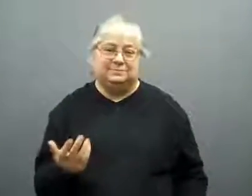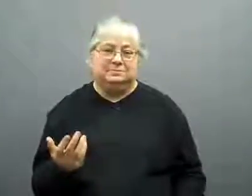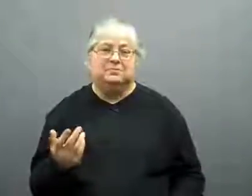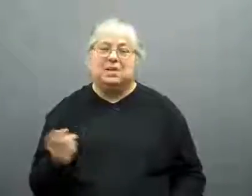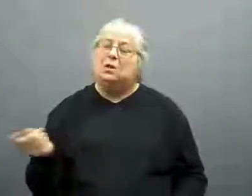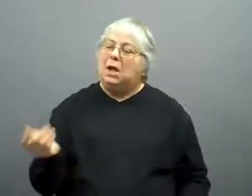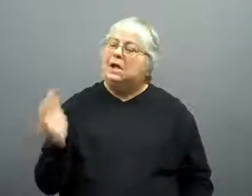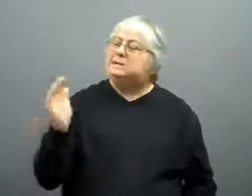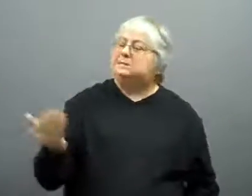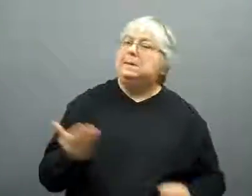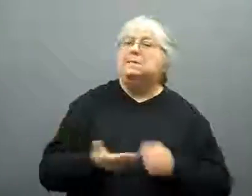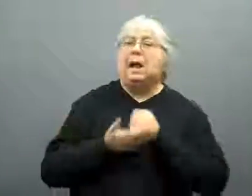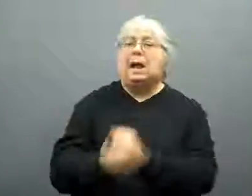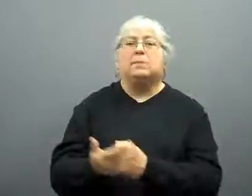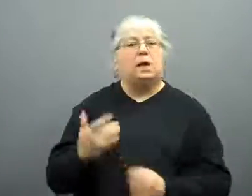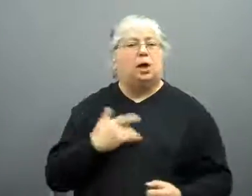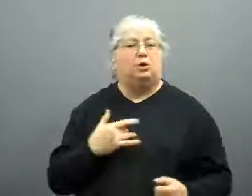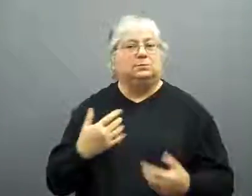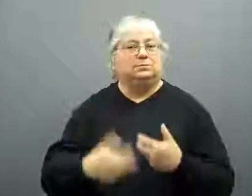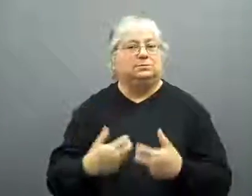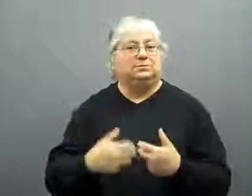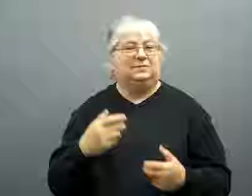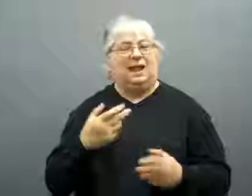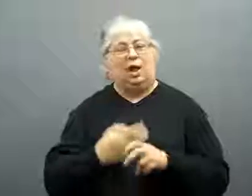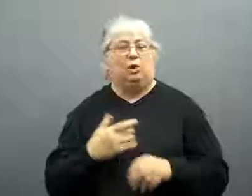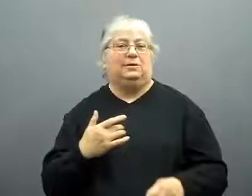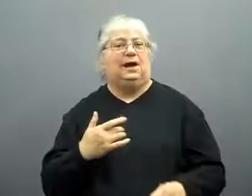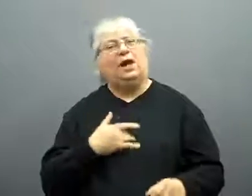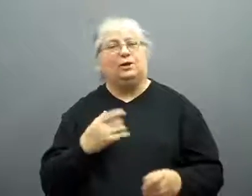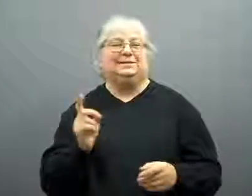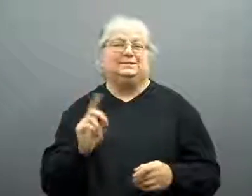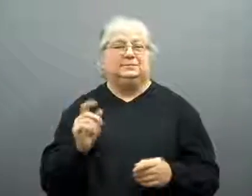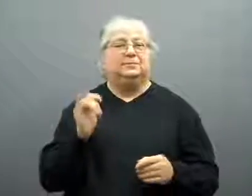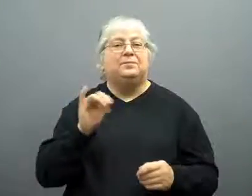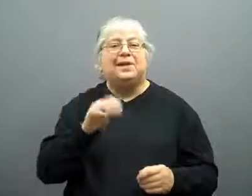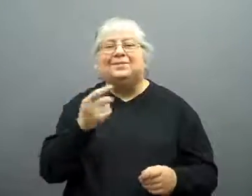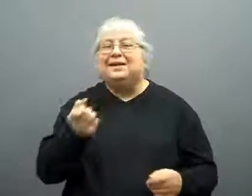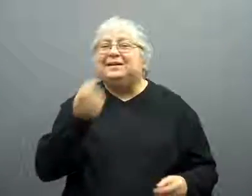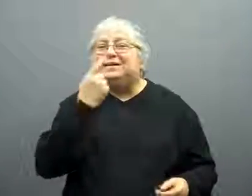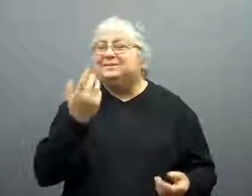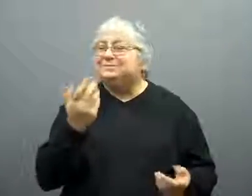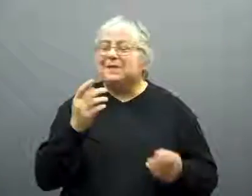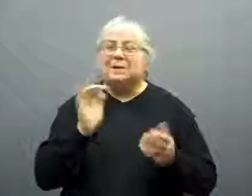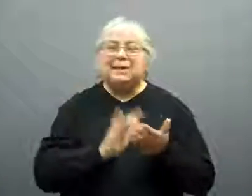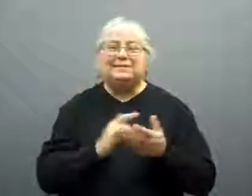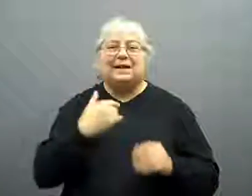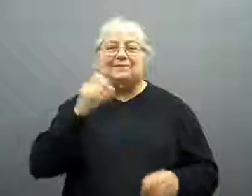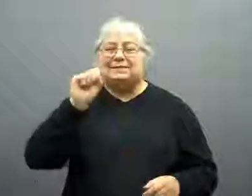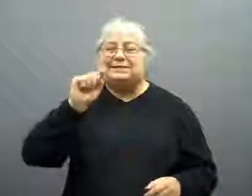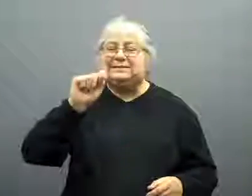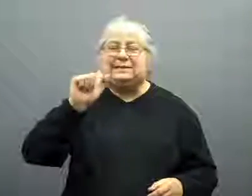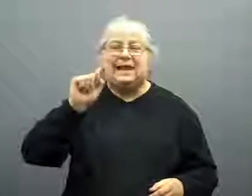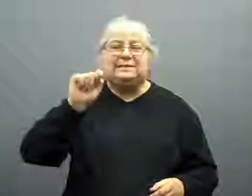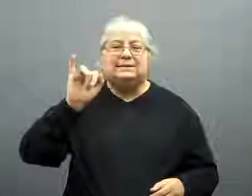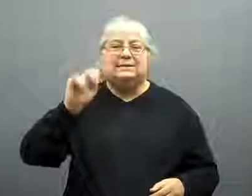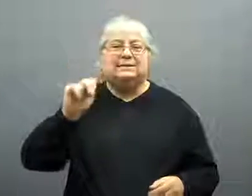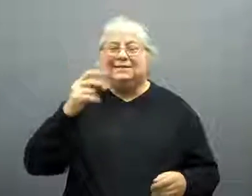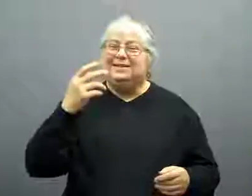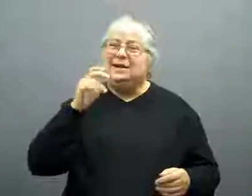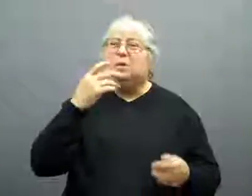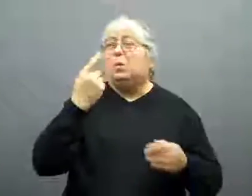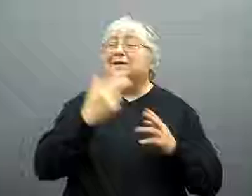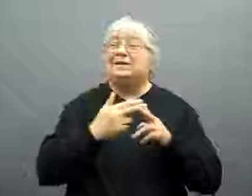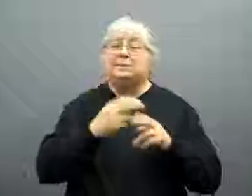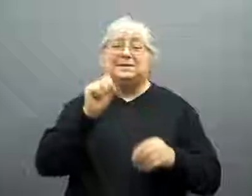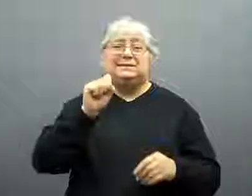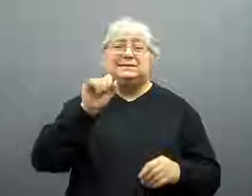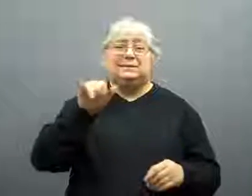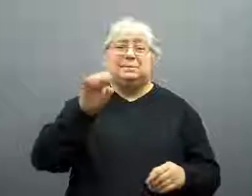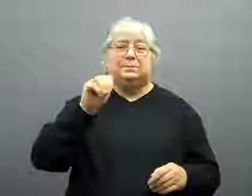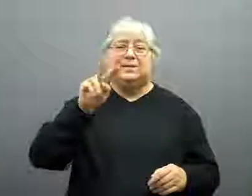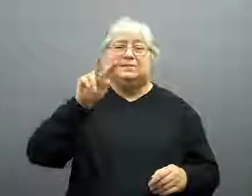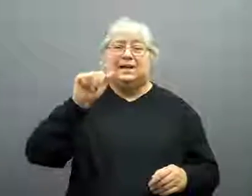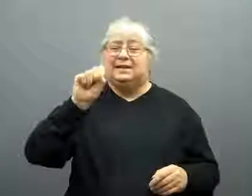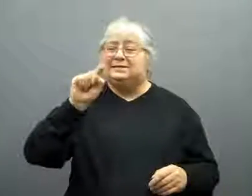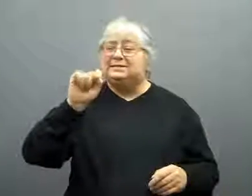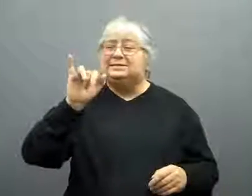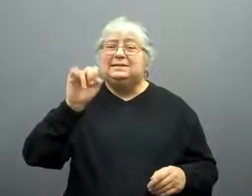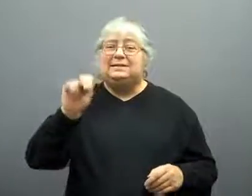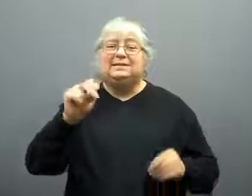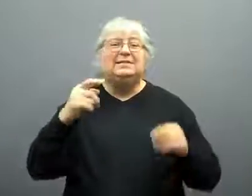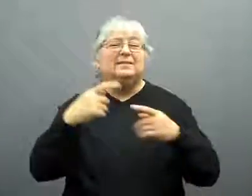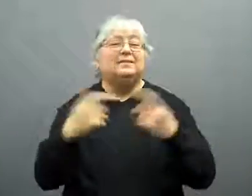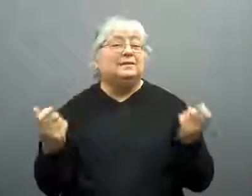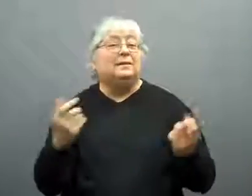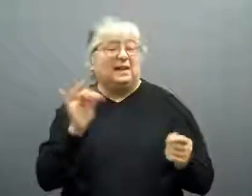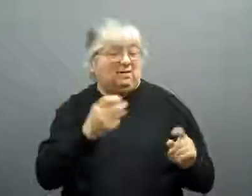It does seem to help with heart disease.